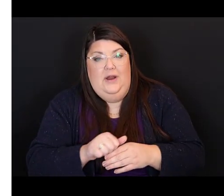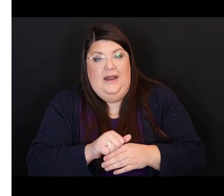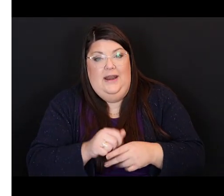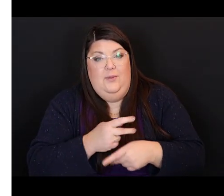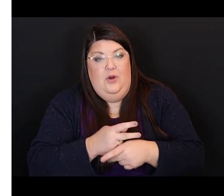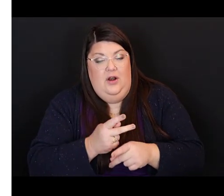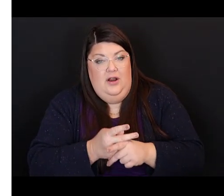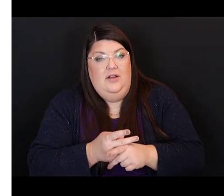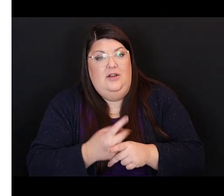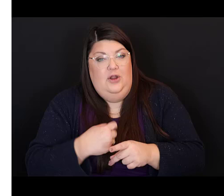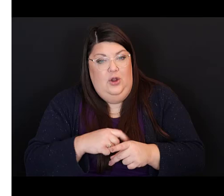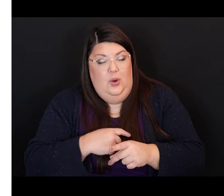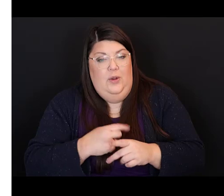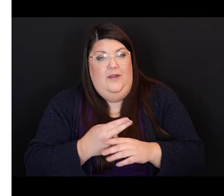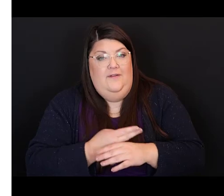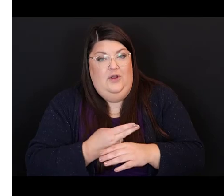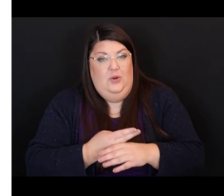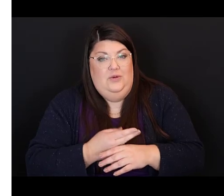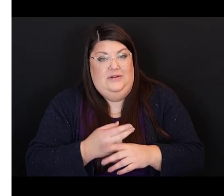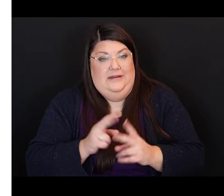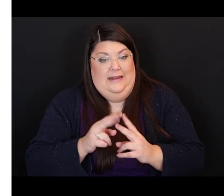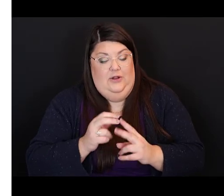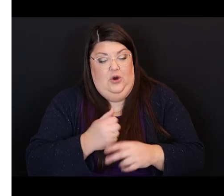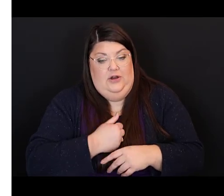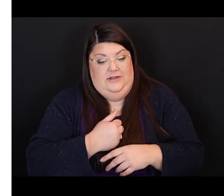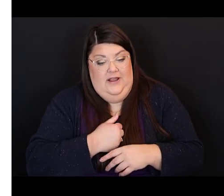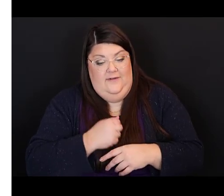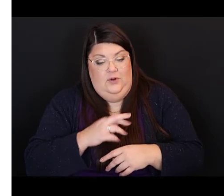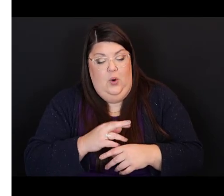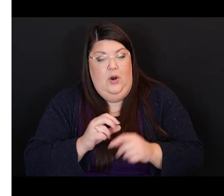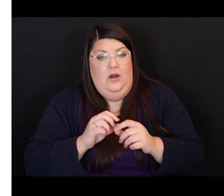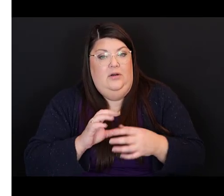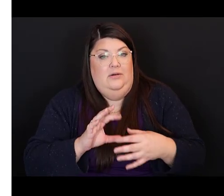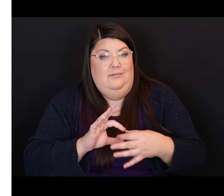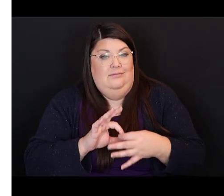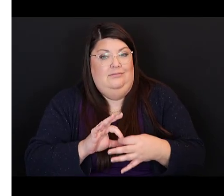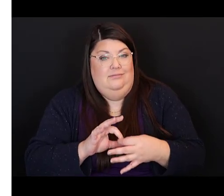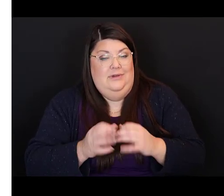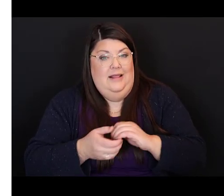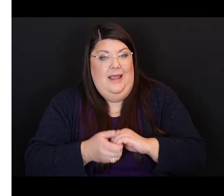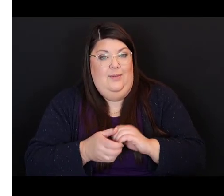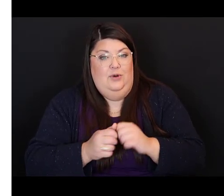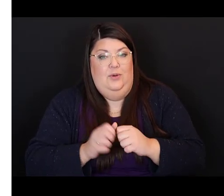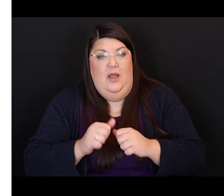of training products that we have done either ourselves or in collaboration with other technical